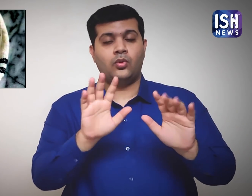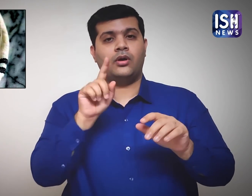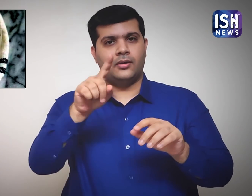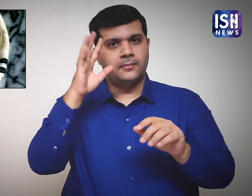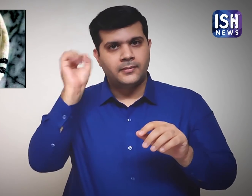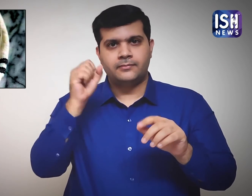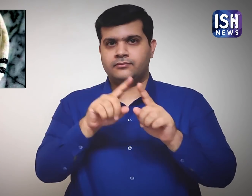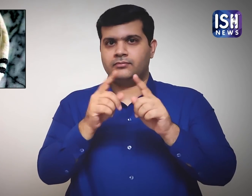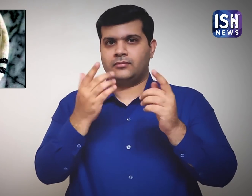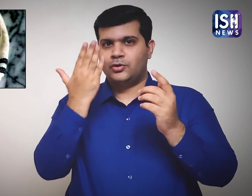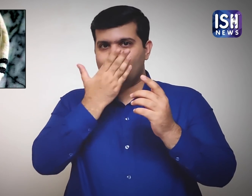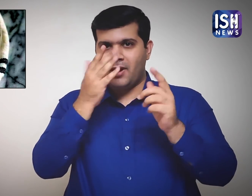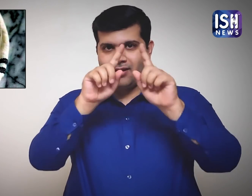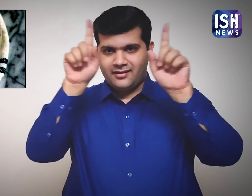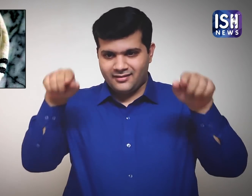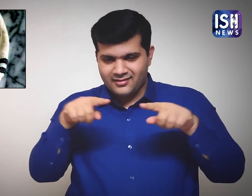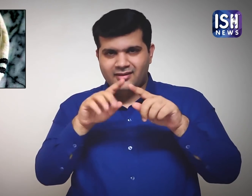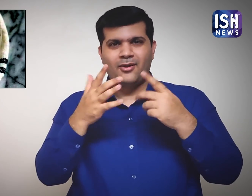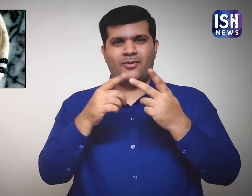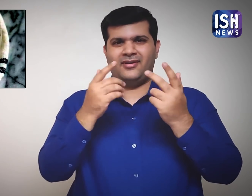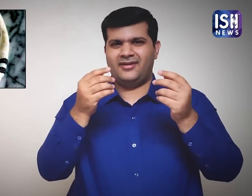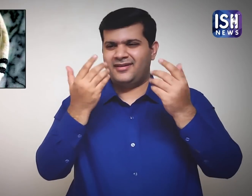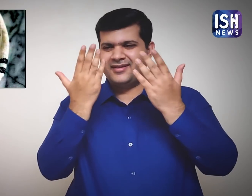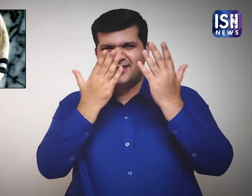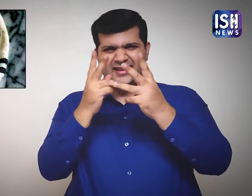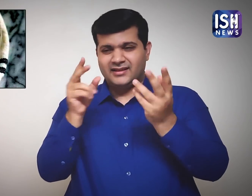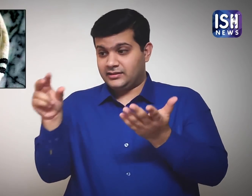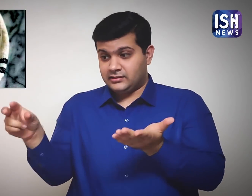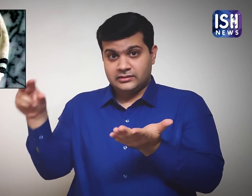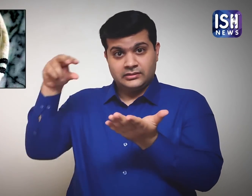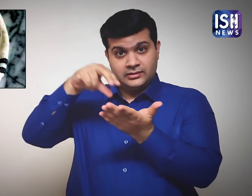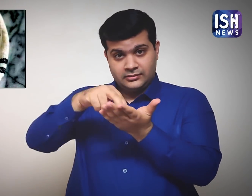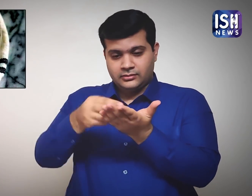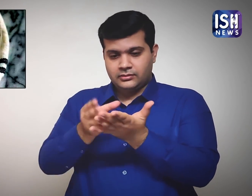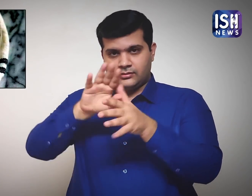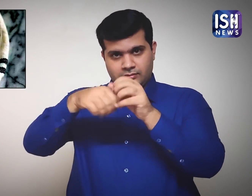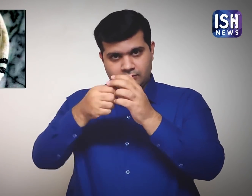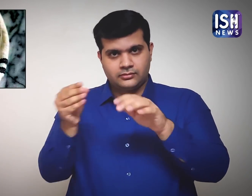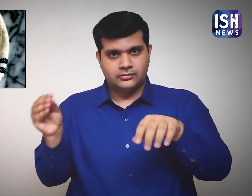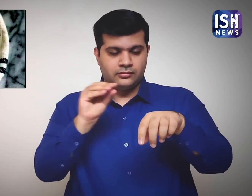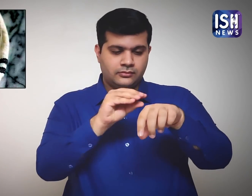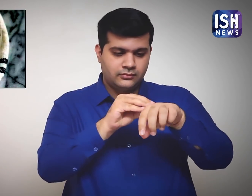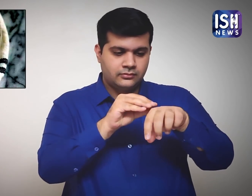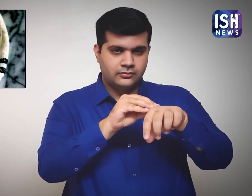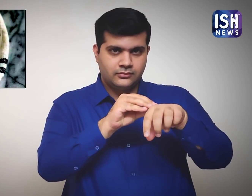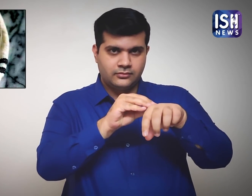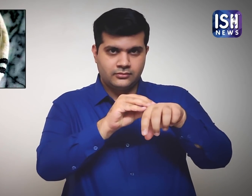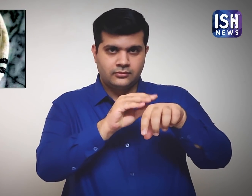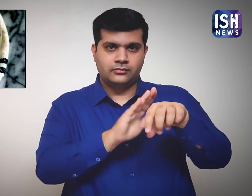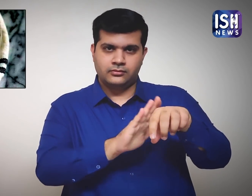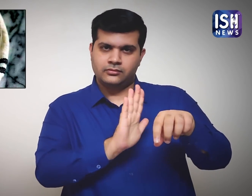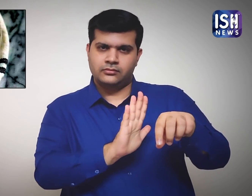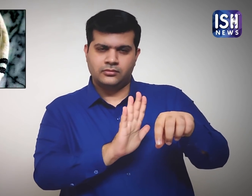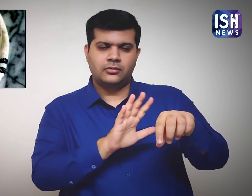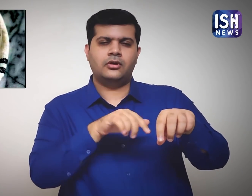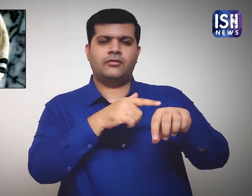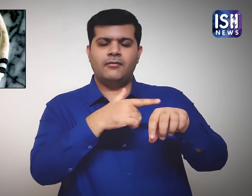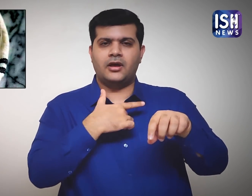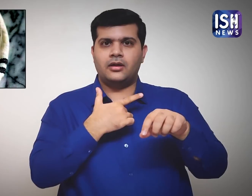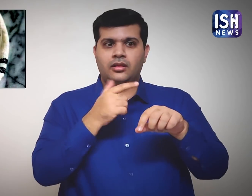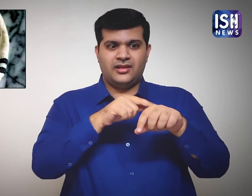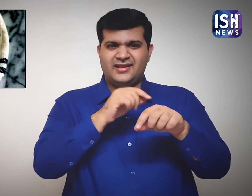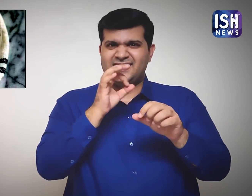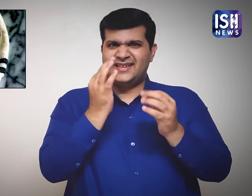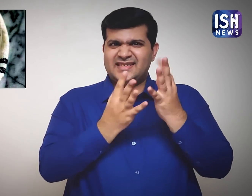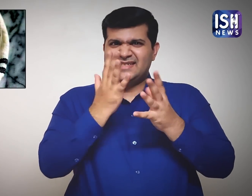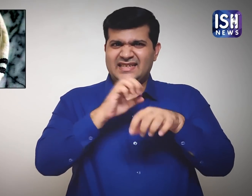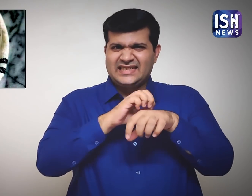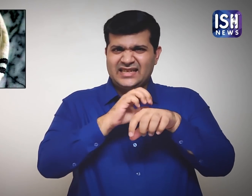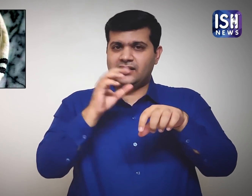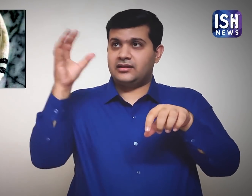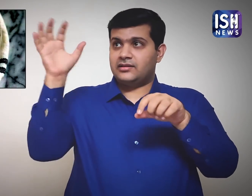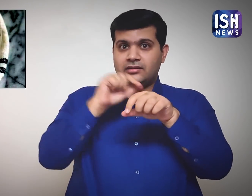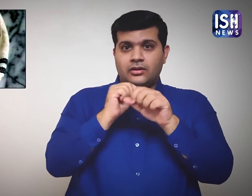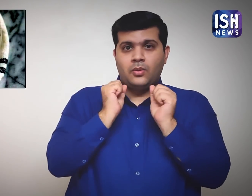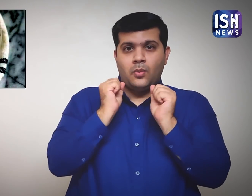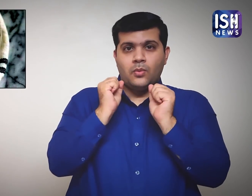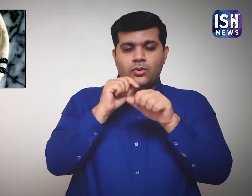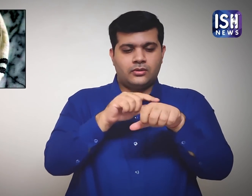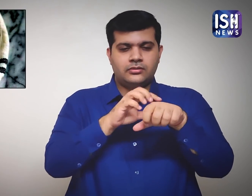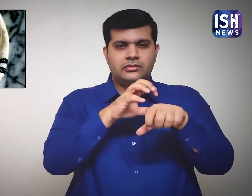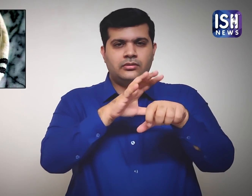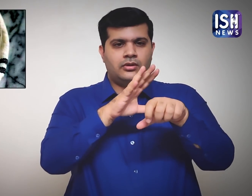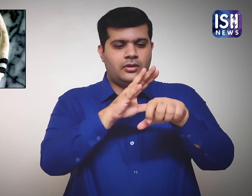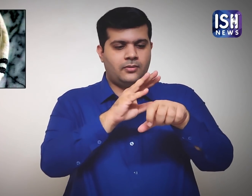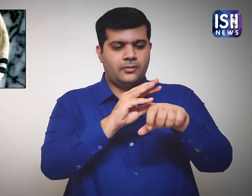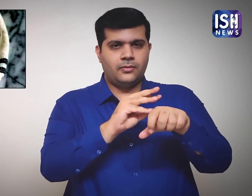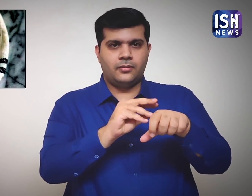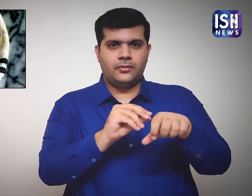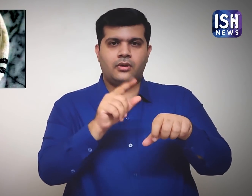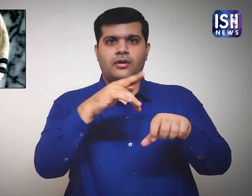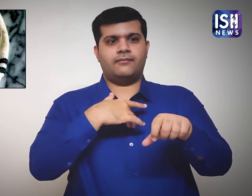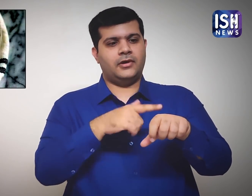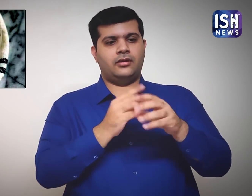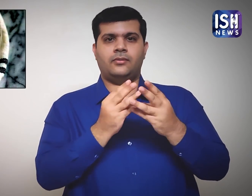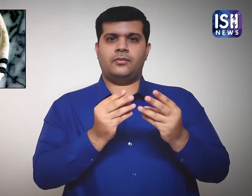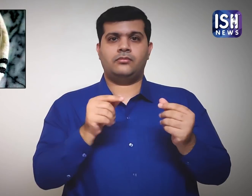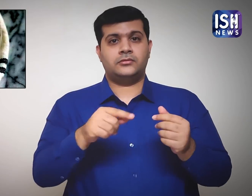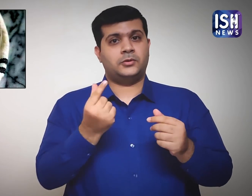Wrap it in a cloth or towel, and then put it on the area till you get relief.